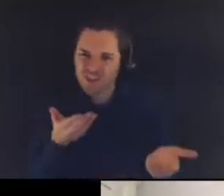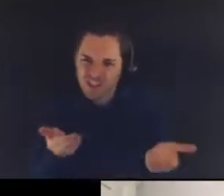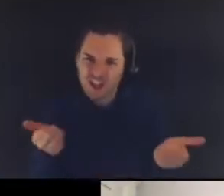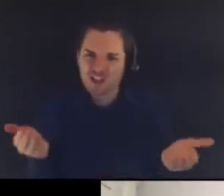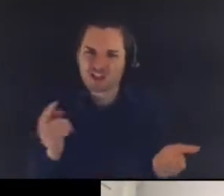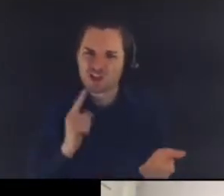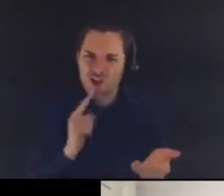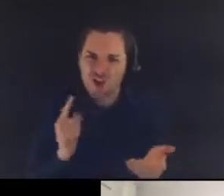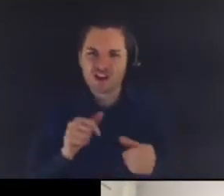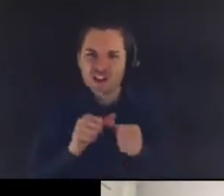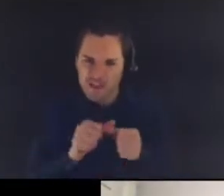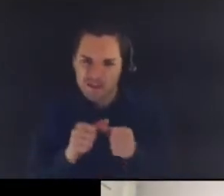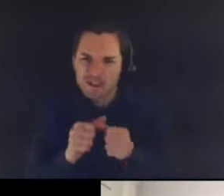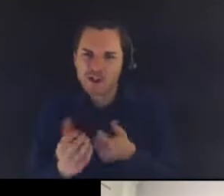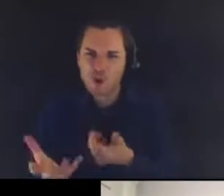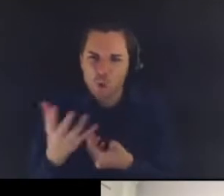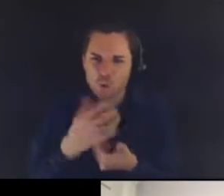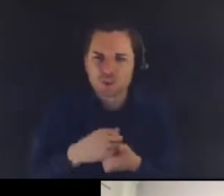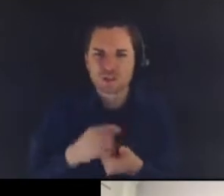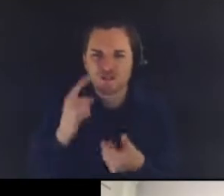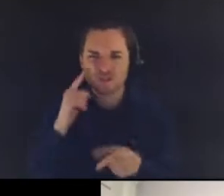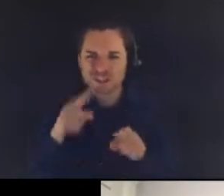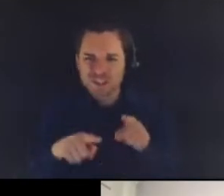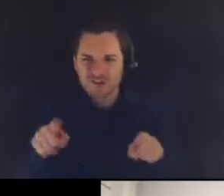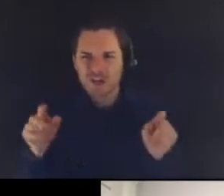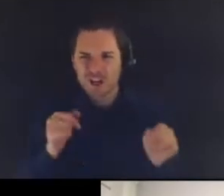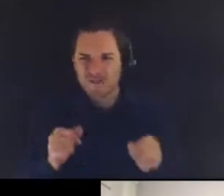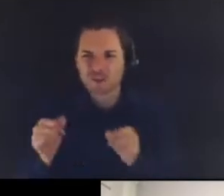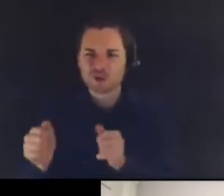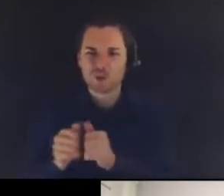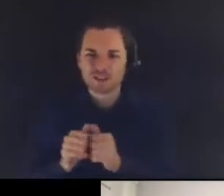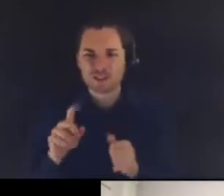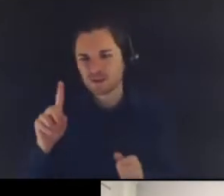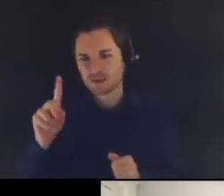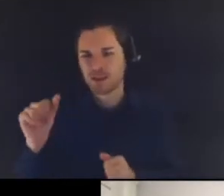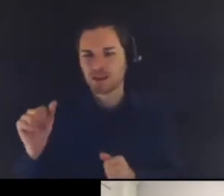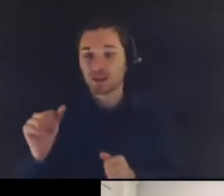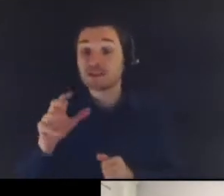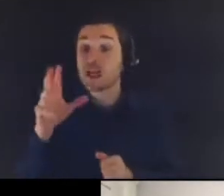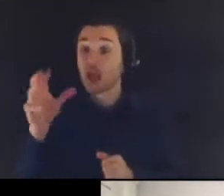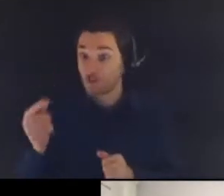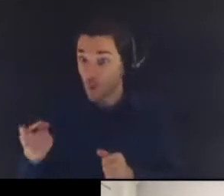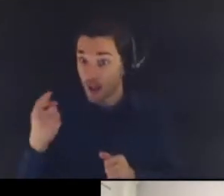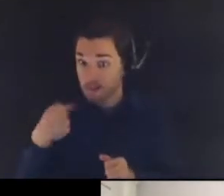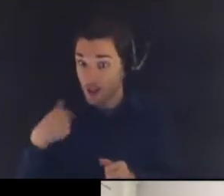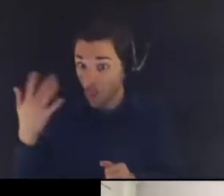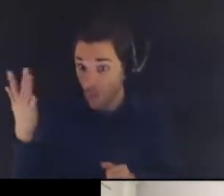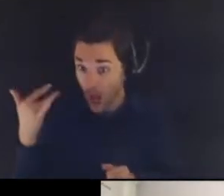of individuals with disabilities. And if you ask me why, I will simply say that usually